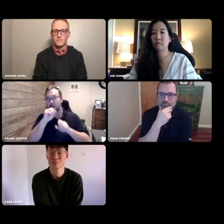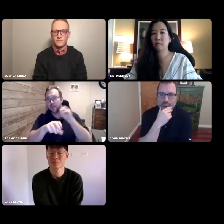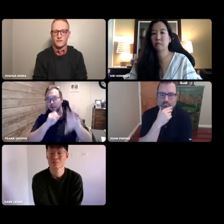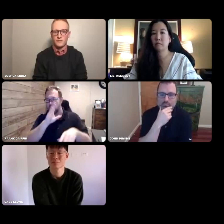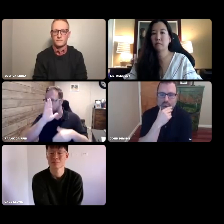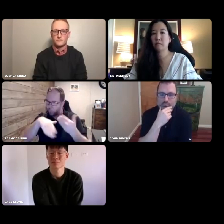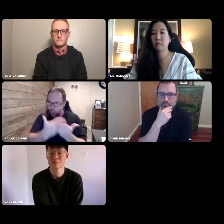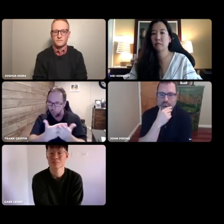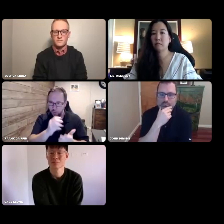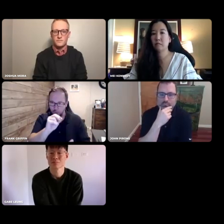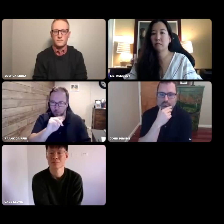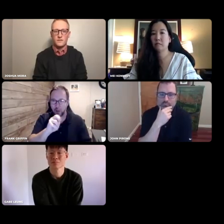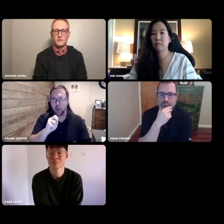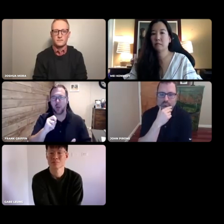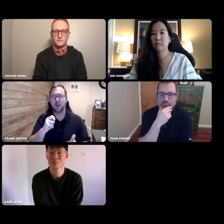Things may be done through video.